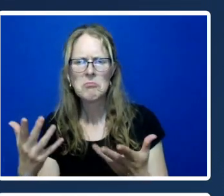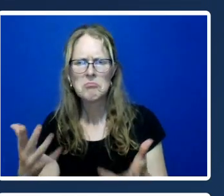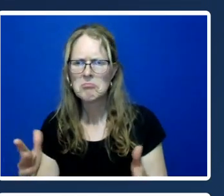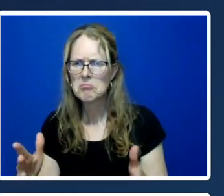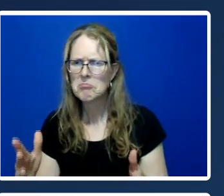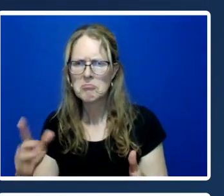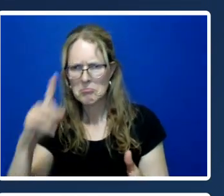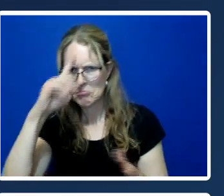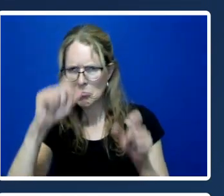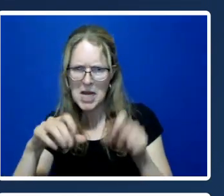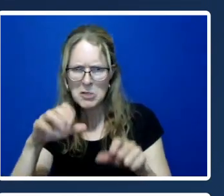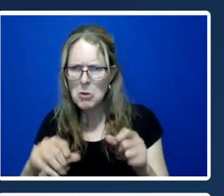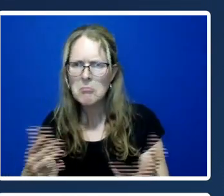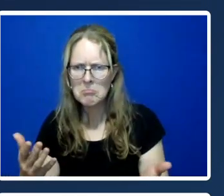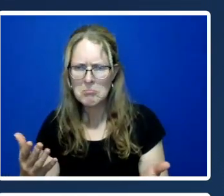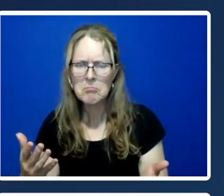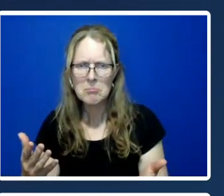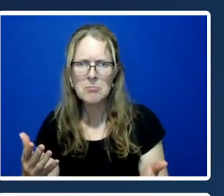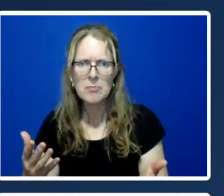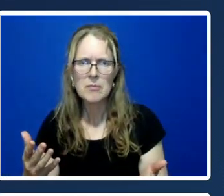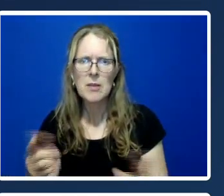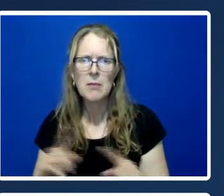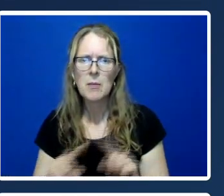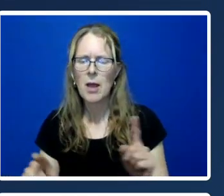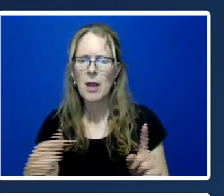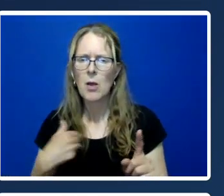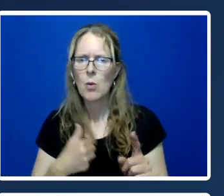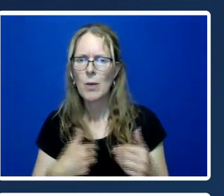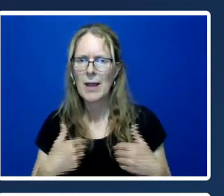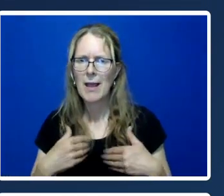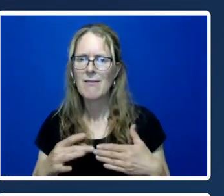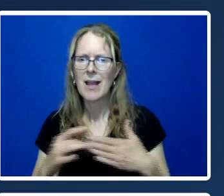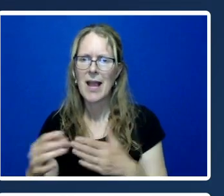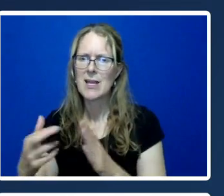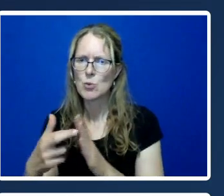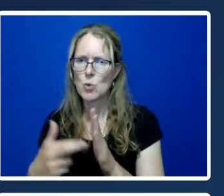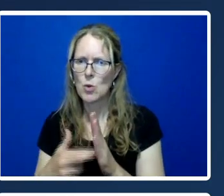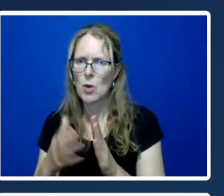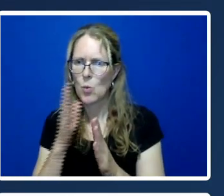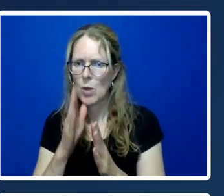their guiding rules and techniques that lead to more success in that work. For example,